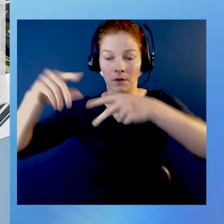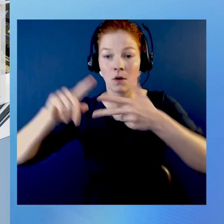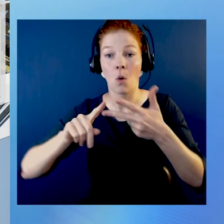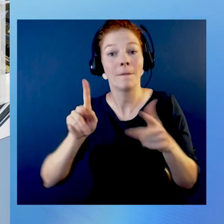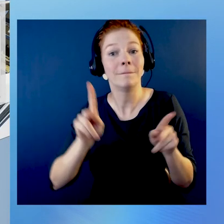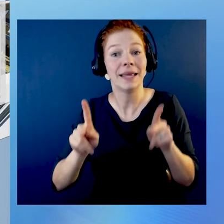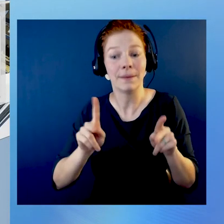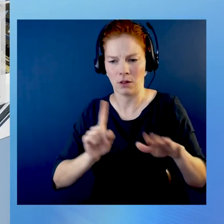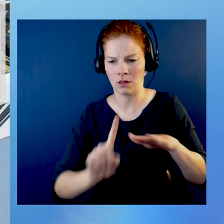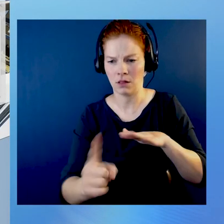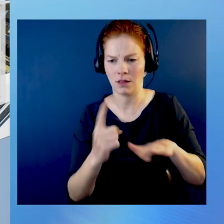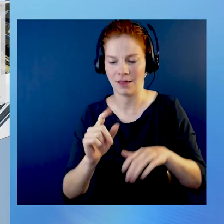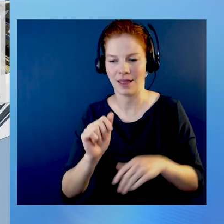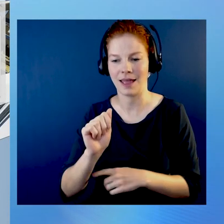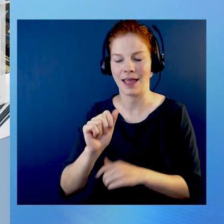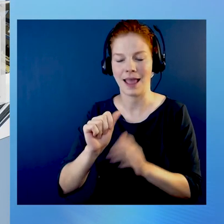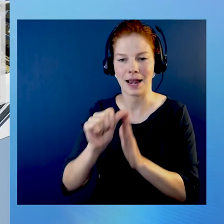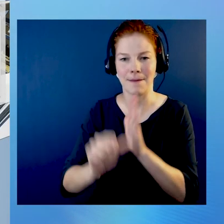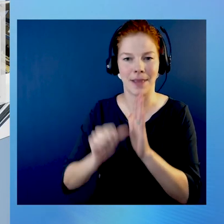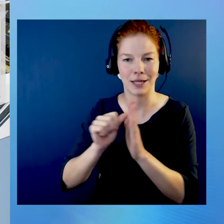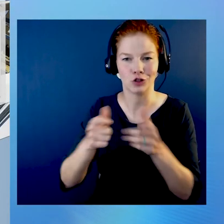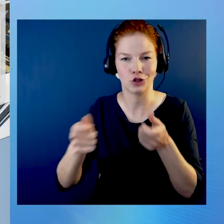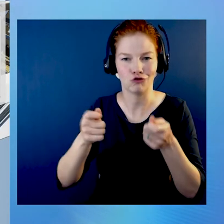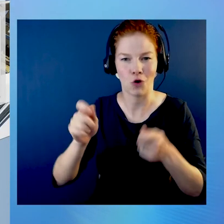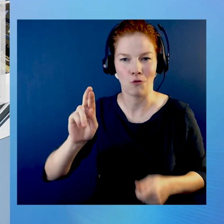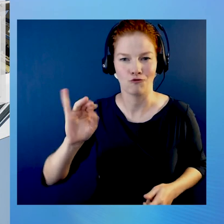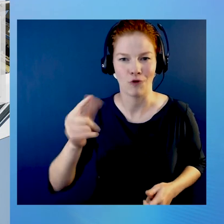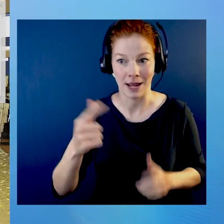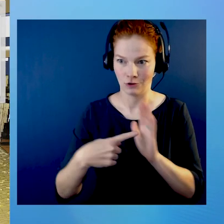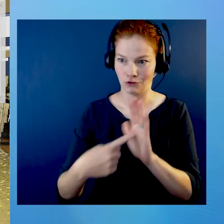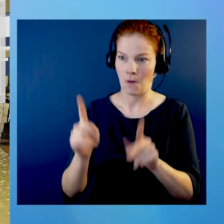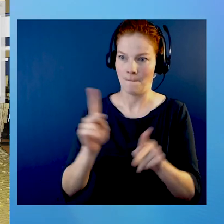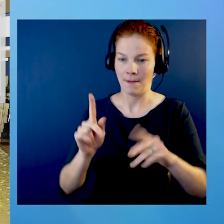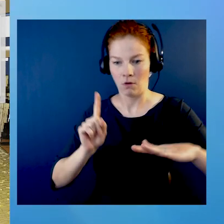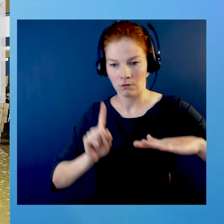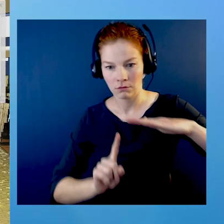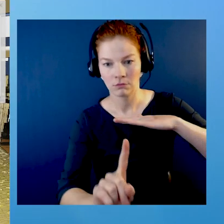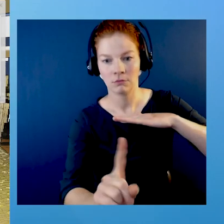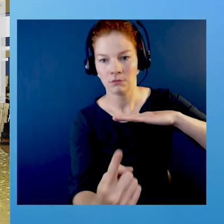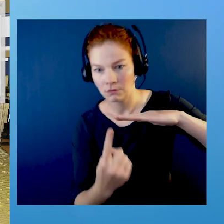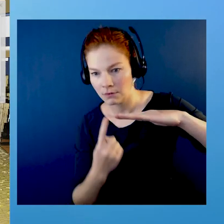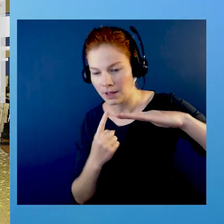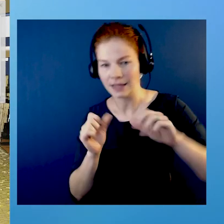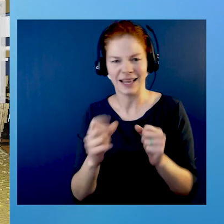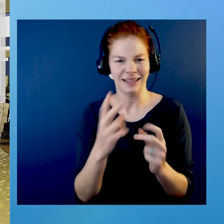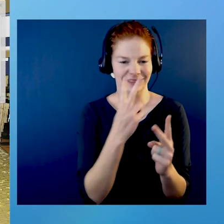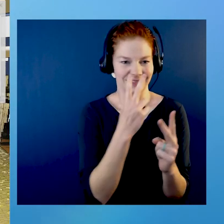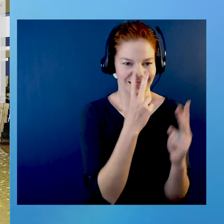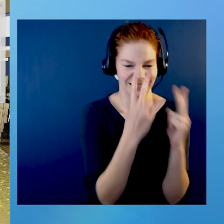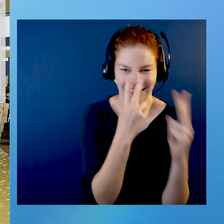our animation control rig to simulate when people are exiting and entering rooms. Whenever you start to see these,